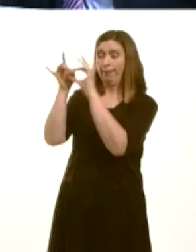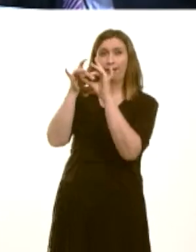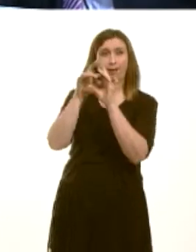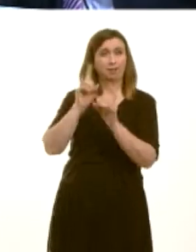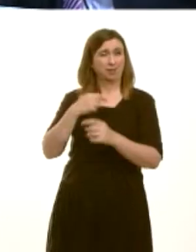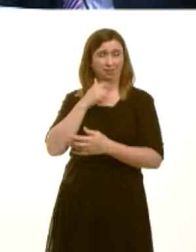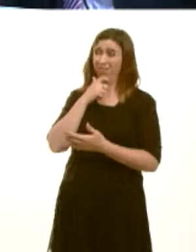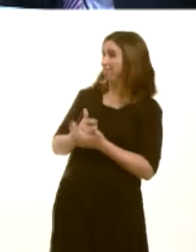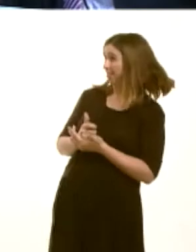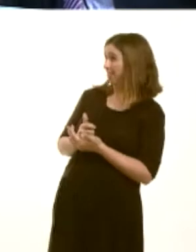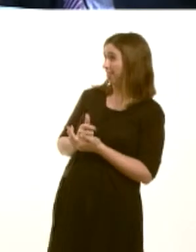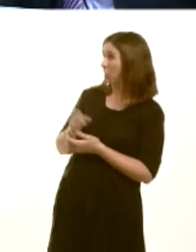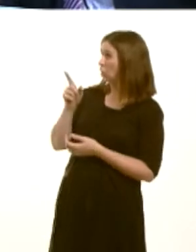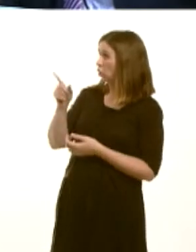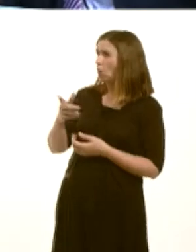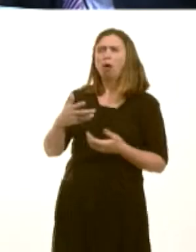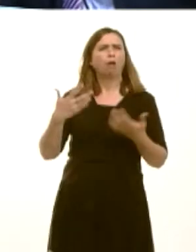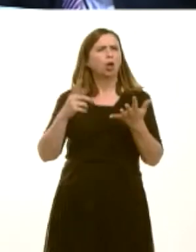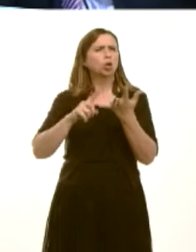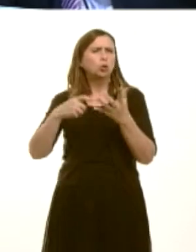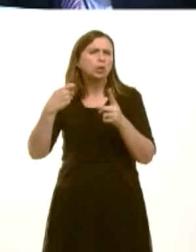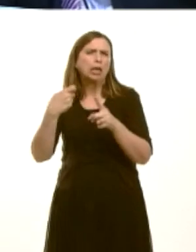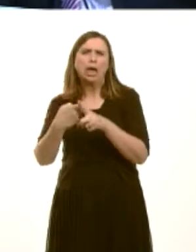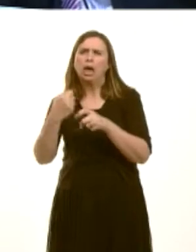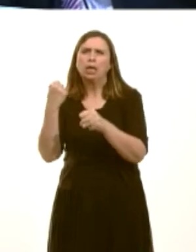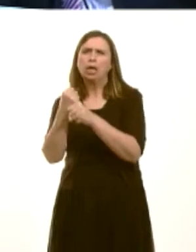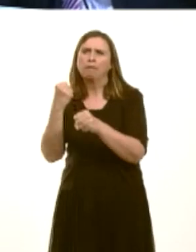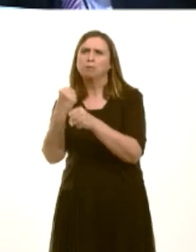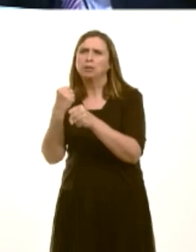a Member who is lauding the UK Governmentís investment into the main line and Valley linesówhich